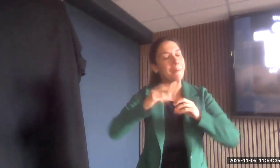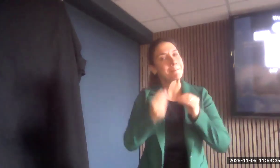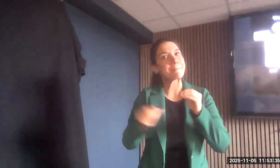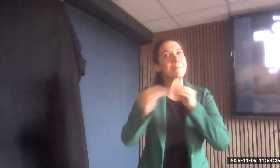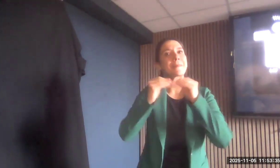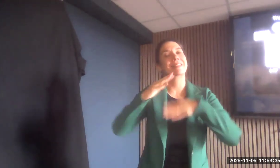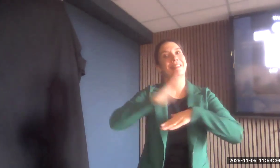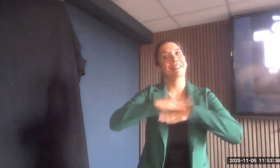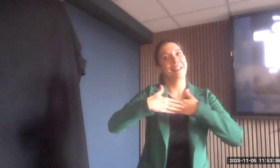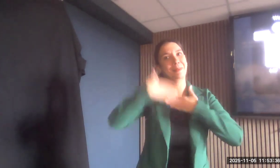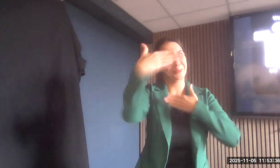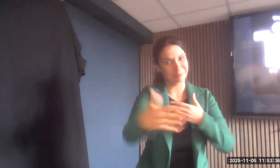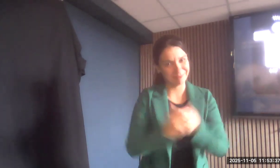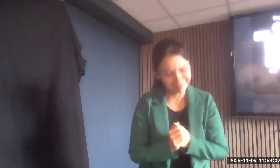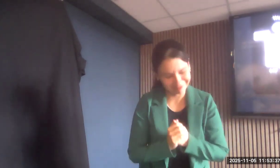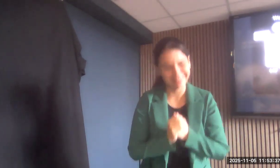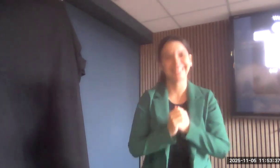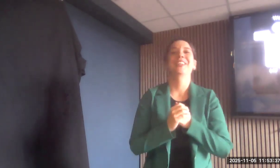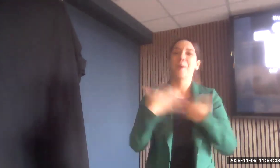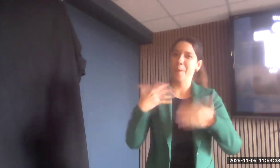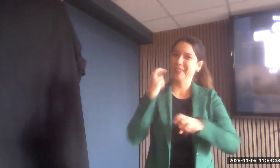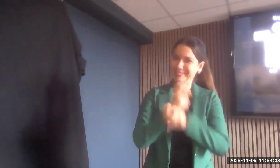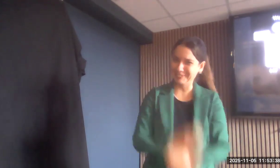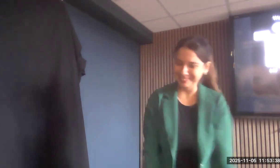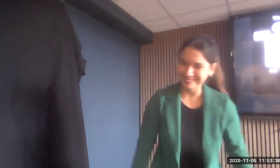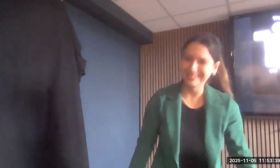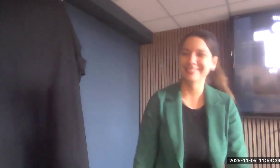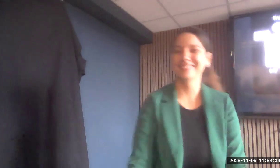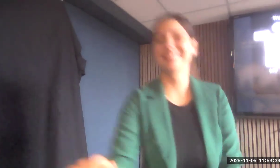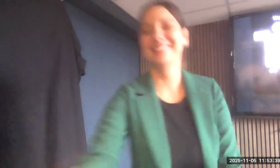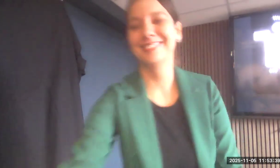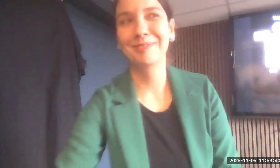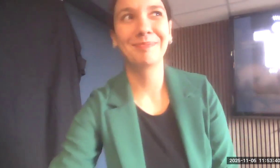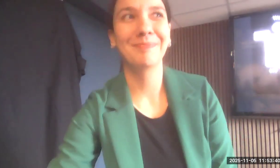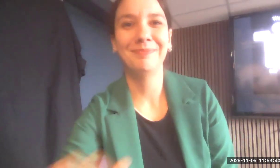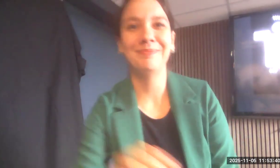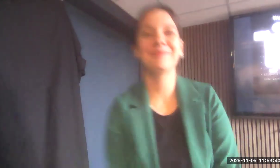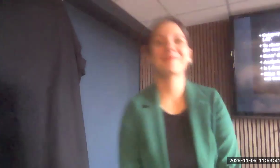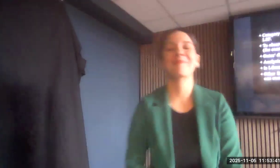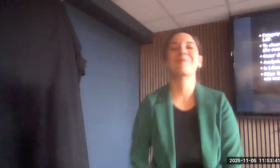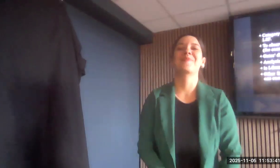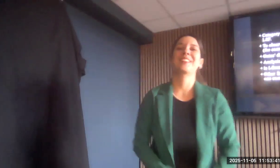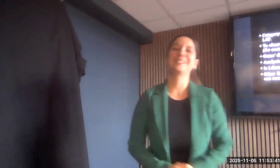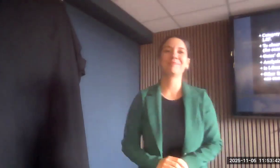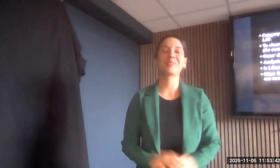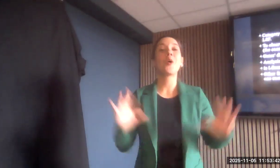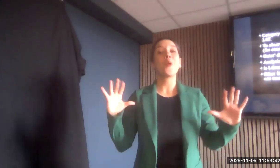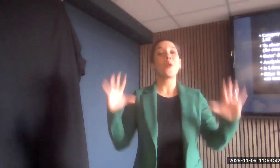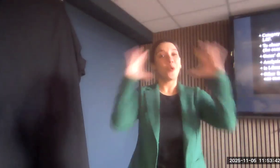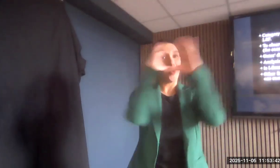On Libras, and again, this is something that we need to further investigate before we can prove that claim.